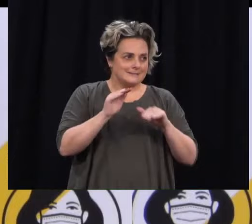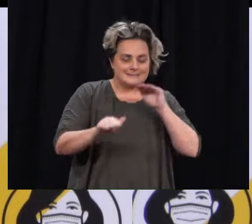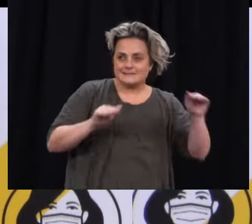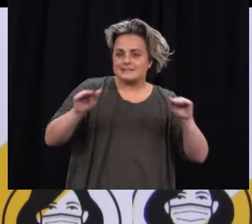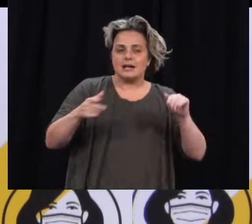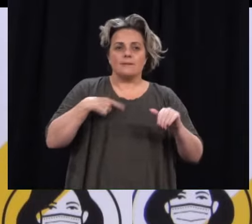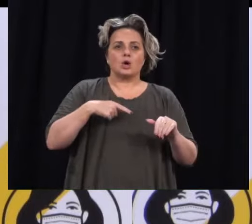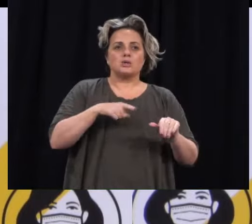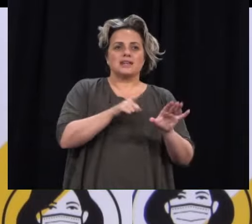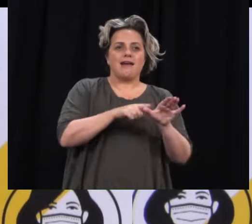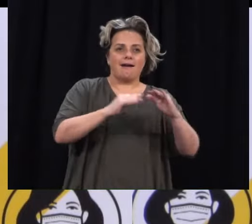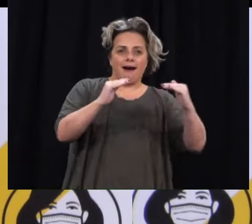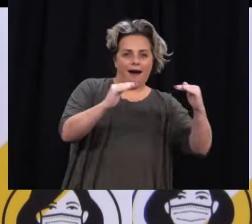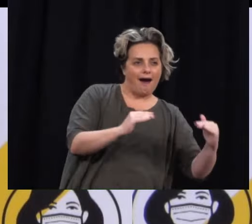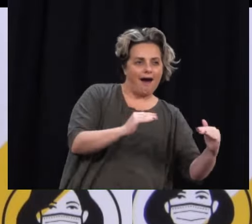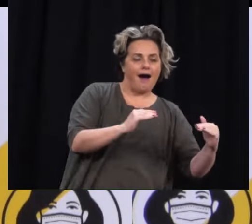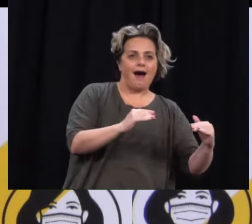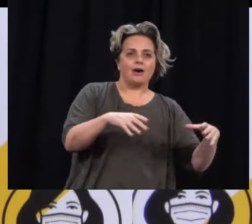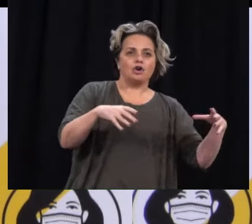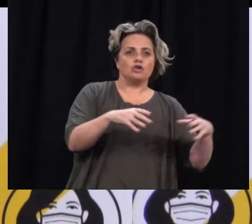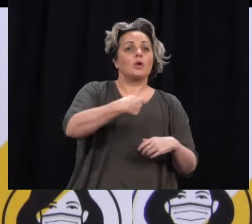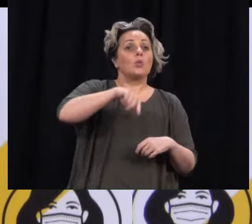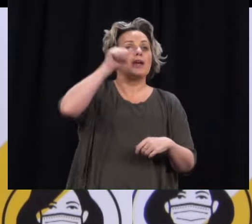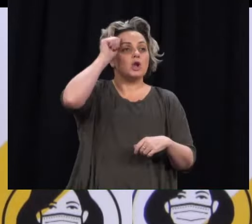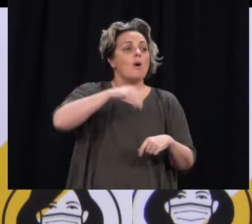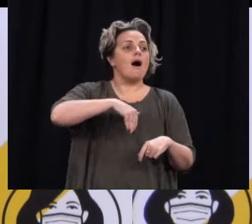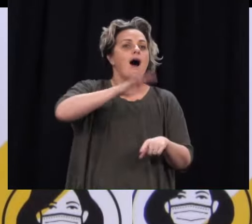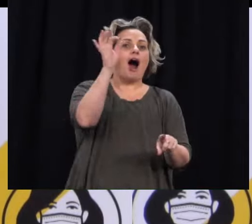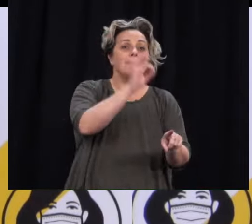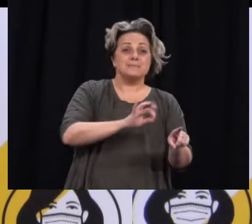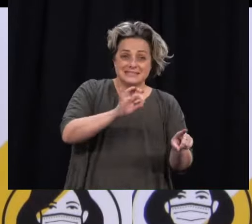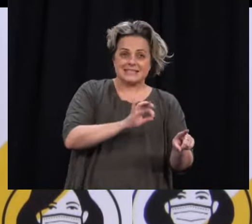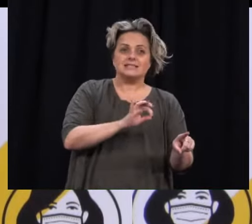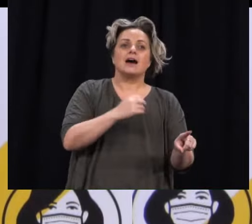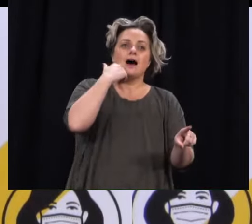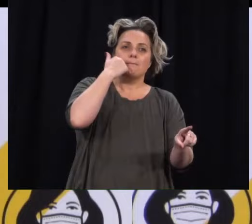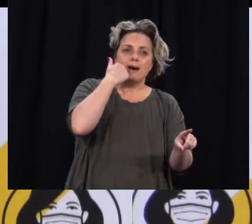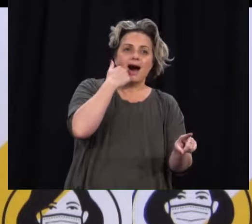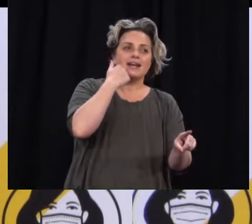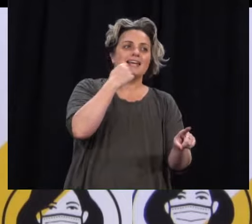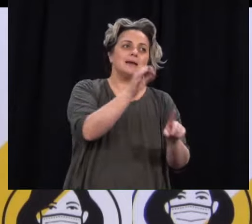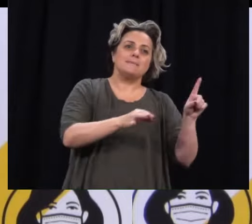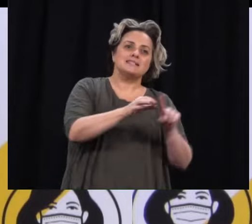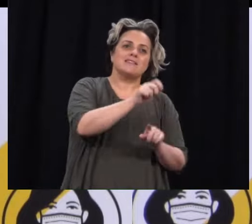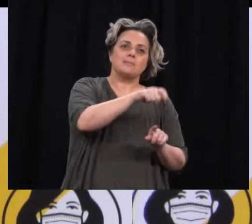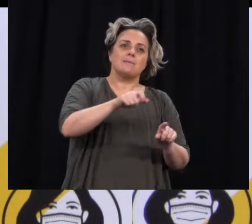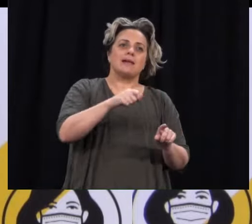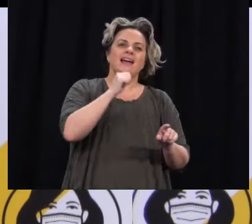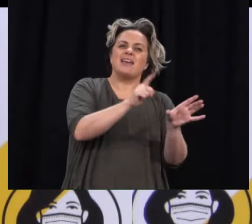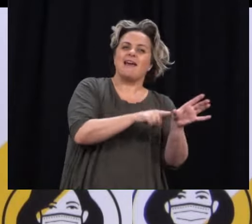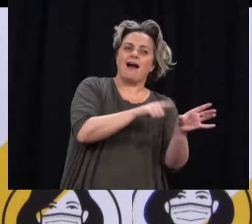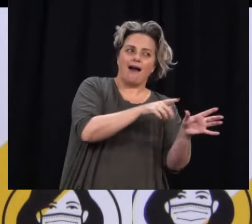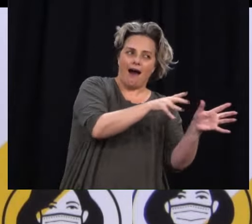targeted work to get alongside Maori and Pacific community groups really kicks in. Because that's that younger population